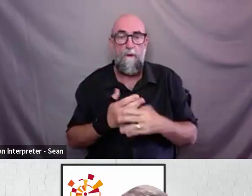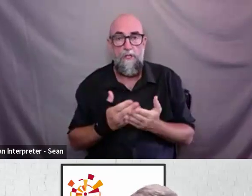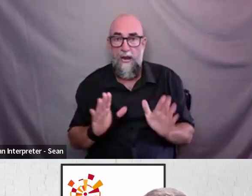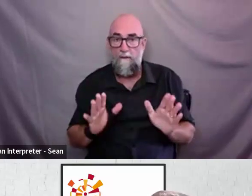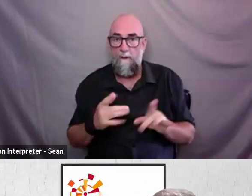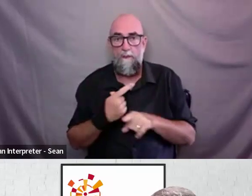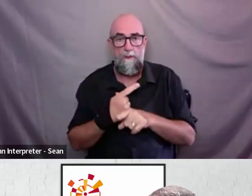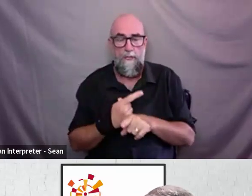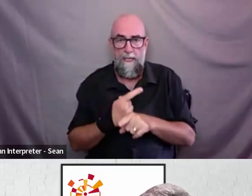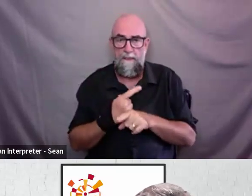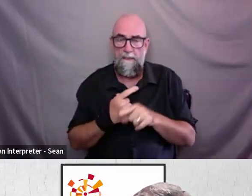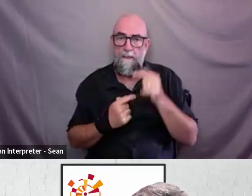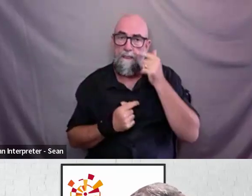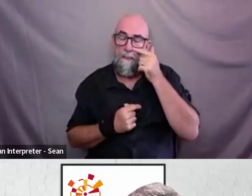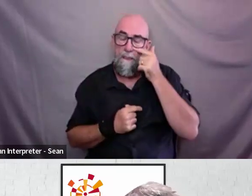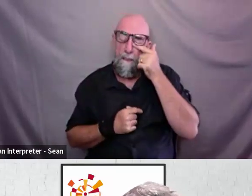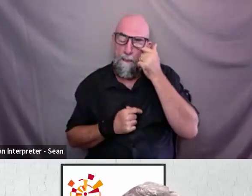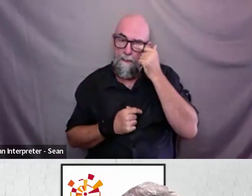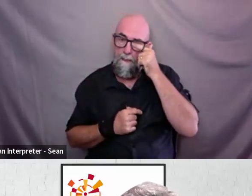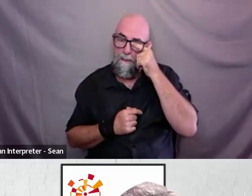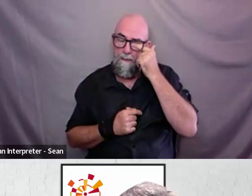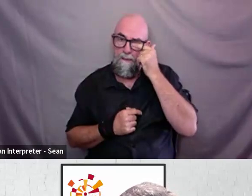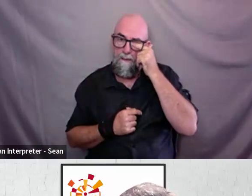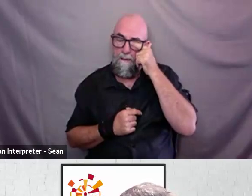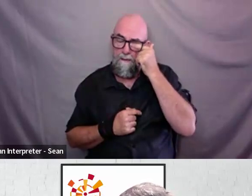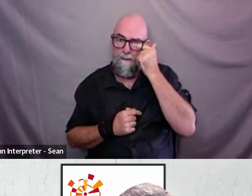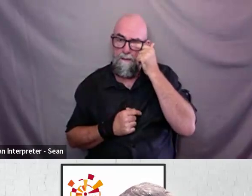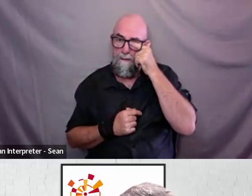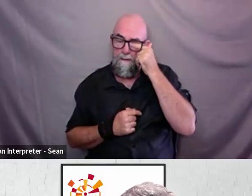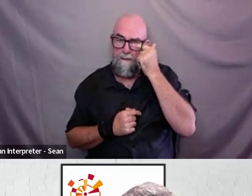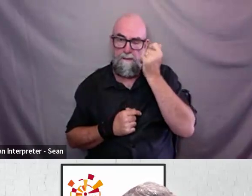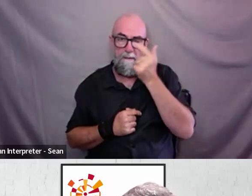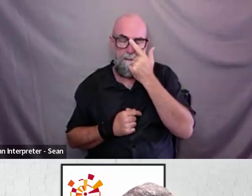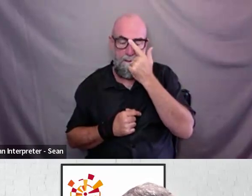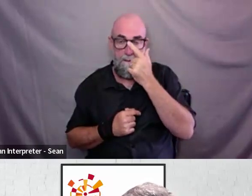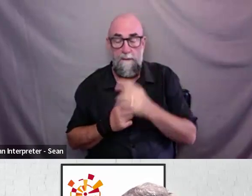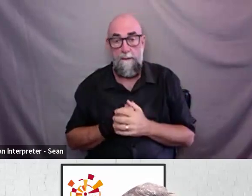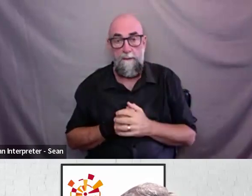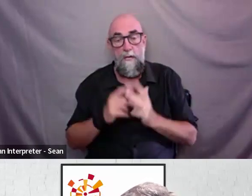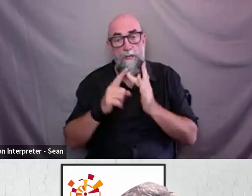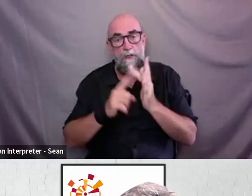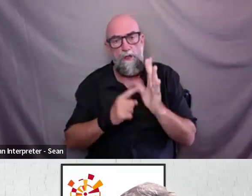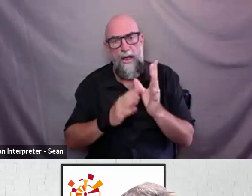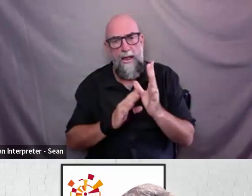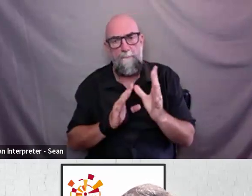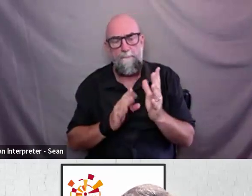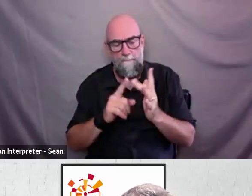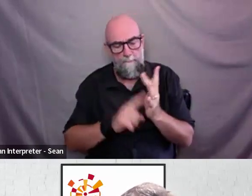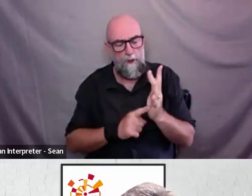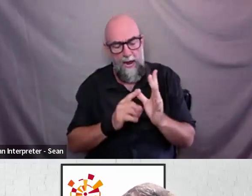, the importance of partnerships and stakeholders and having conversations. But I wanted you to talk a little bit about